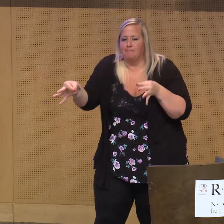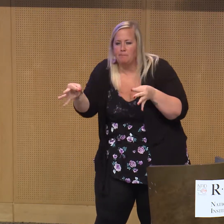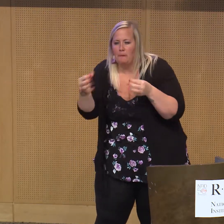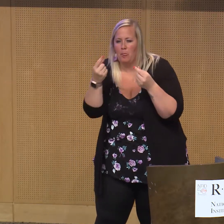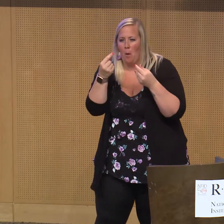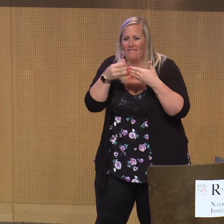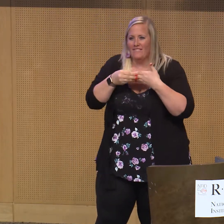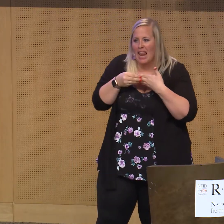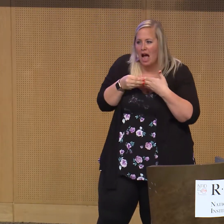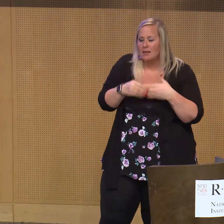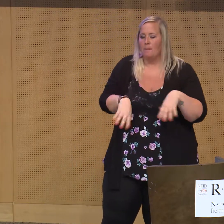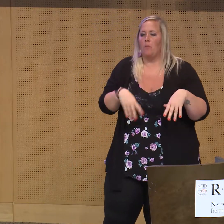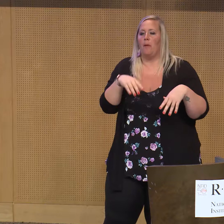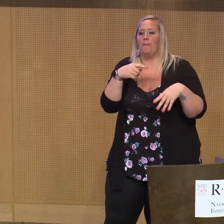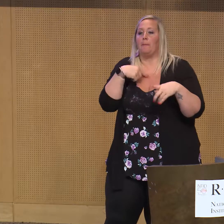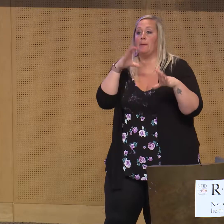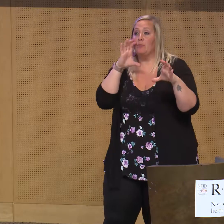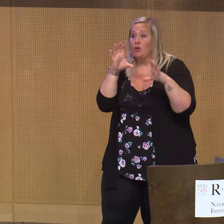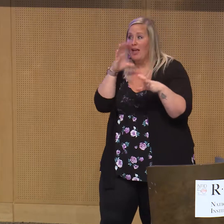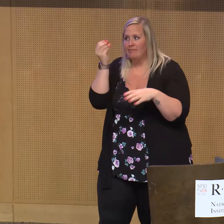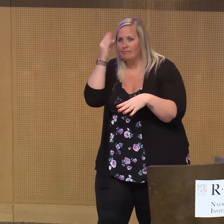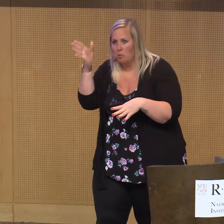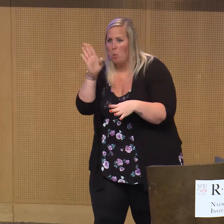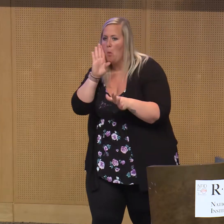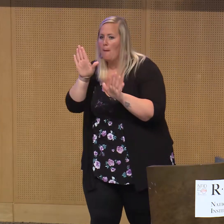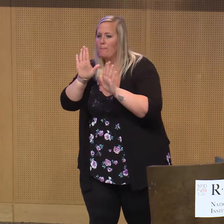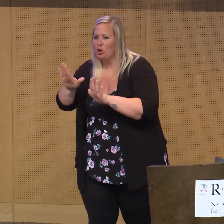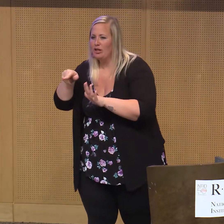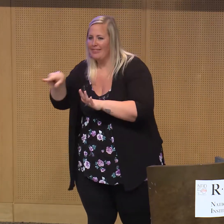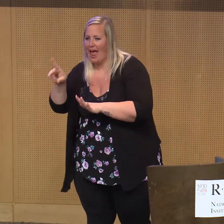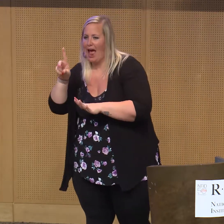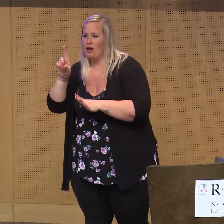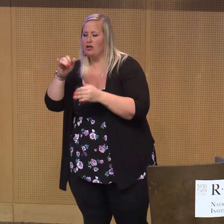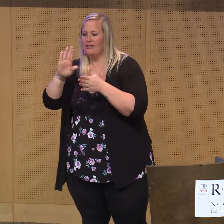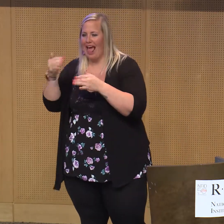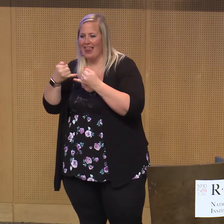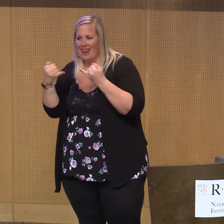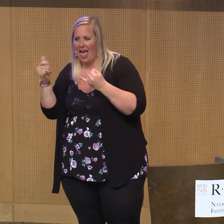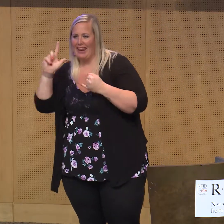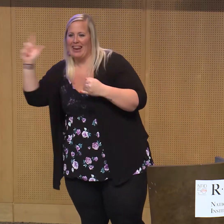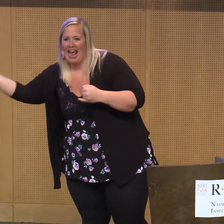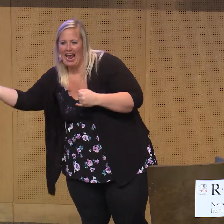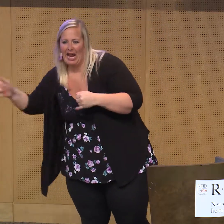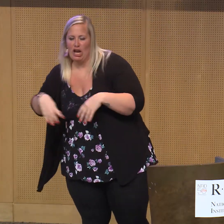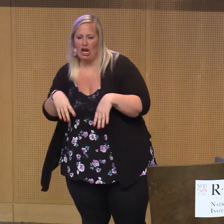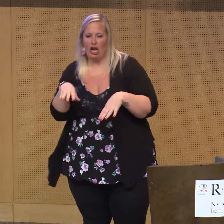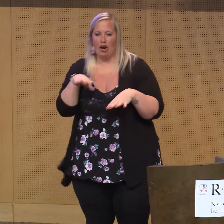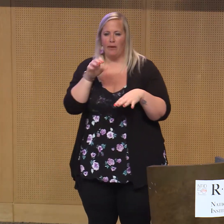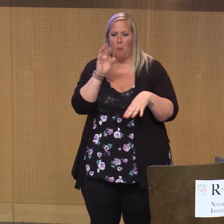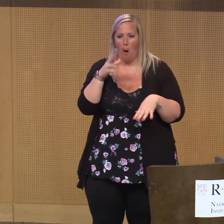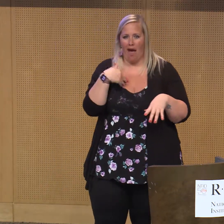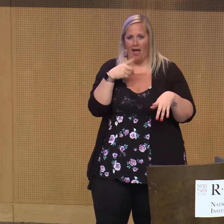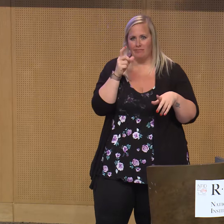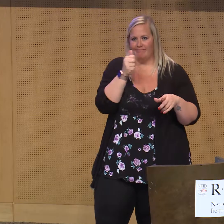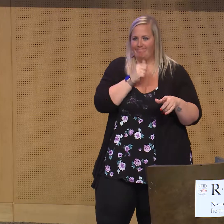So some of my tasks or duties might be delayed and I need to be able to say, "OK, the account manager needs this,